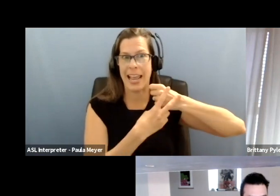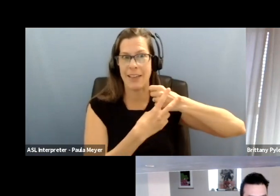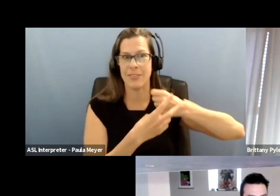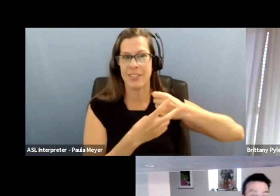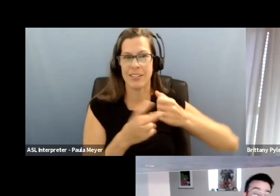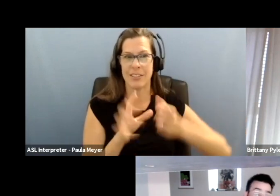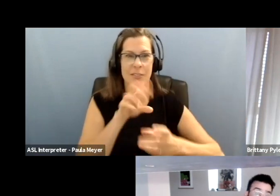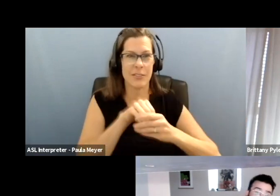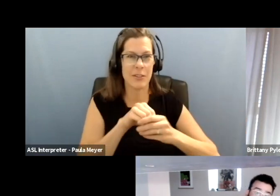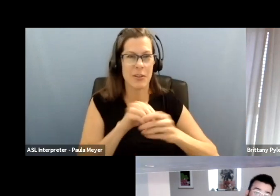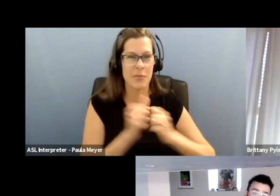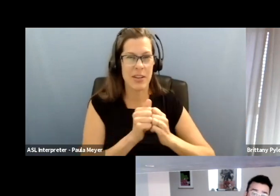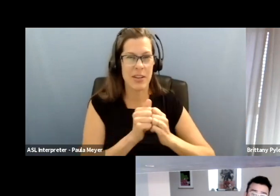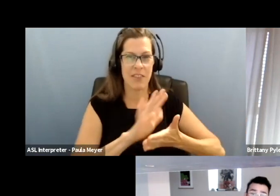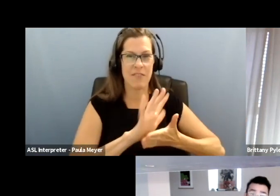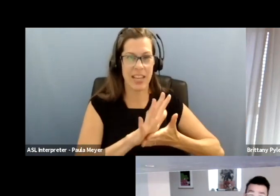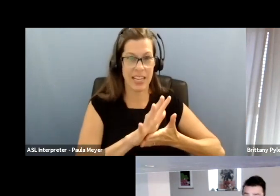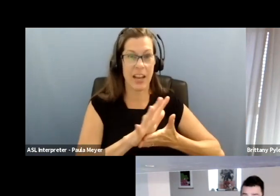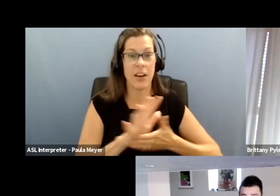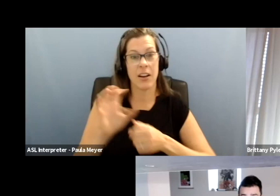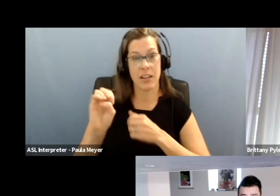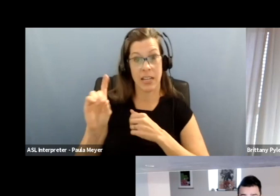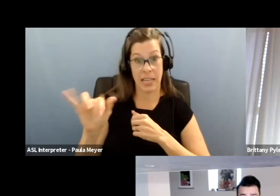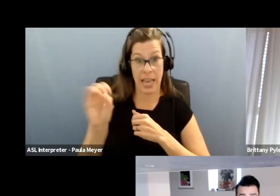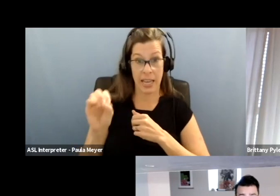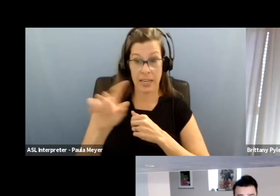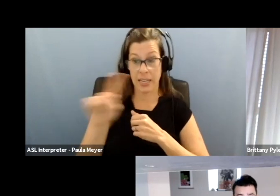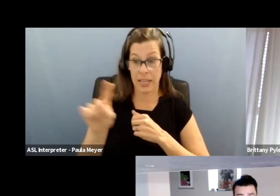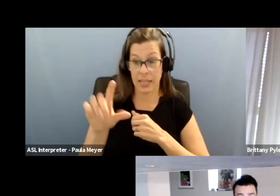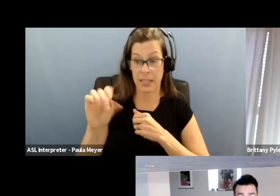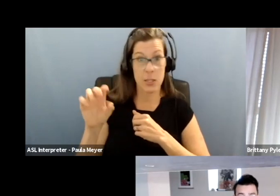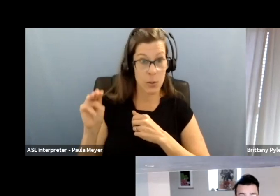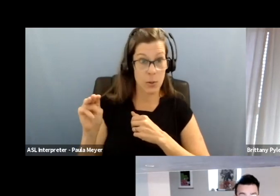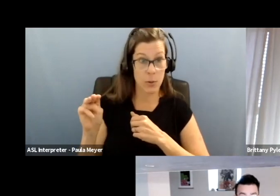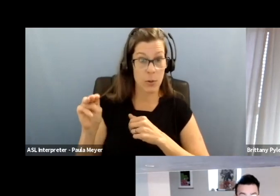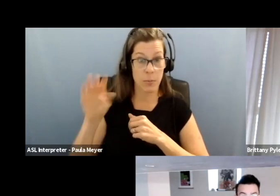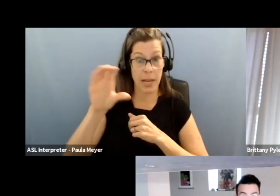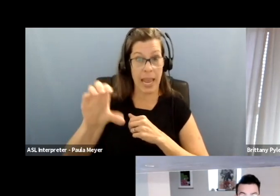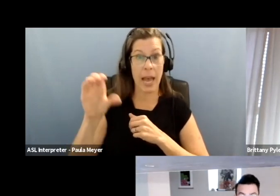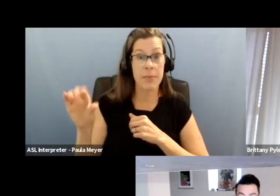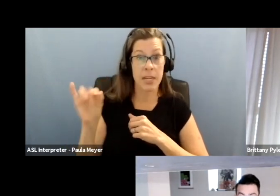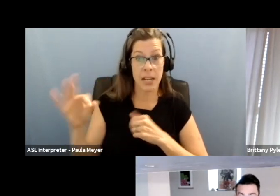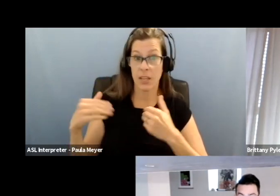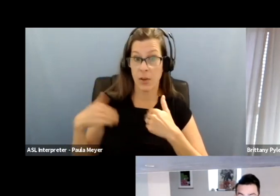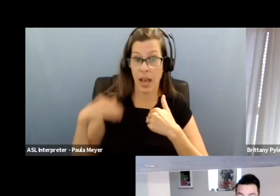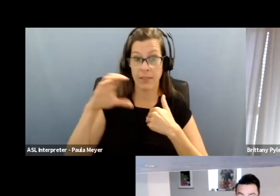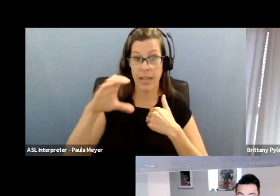And note for Zoom captions, if you do have captions, a live captioner,